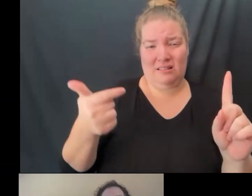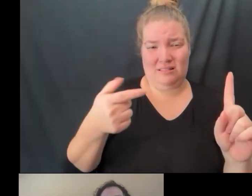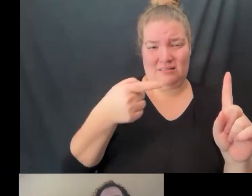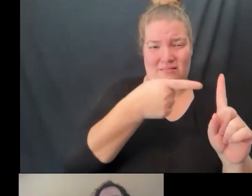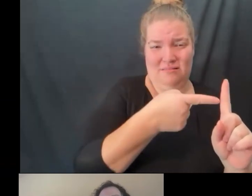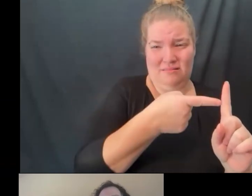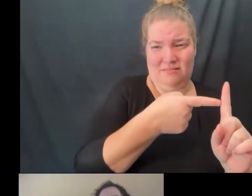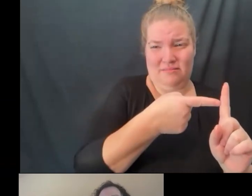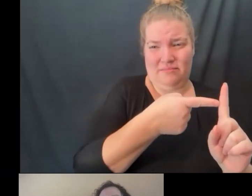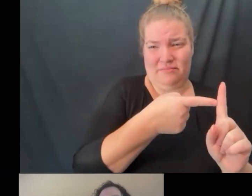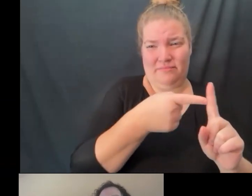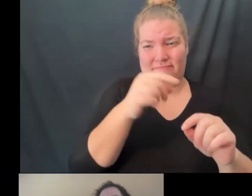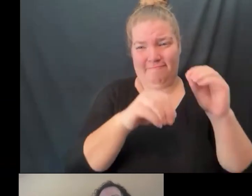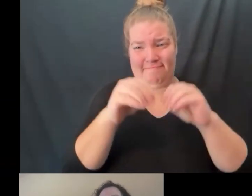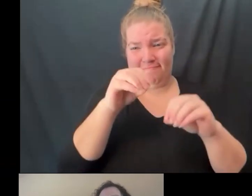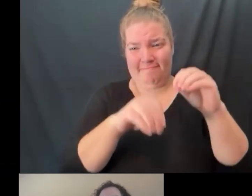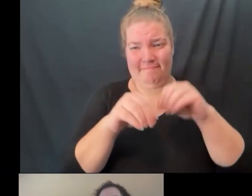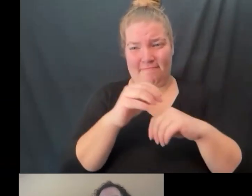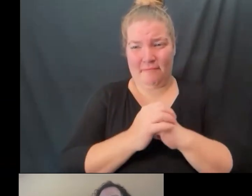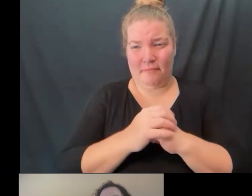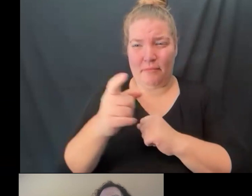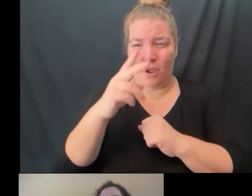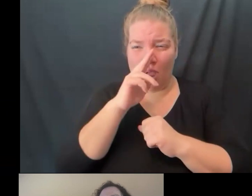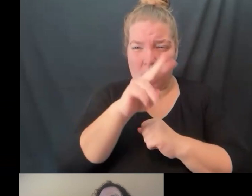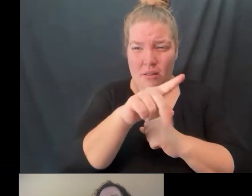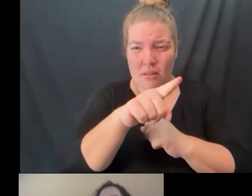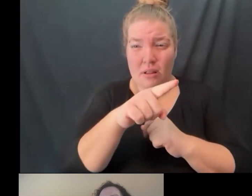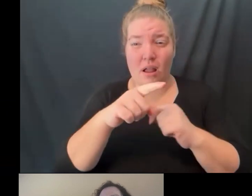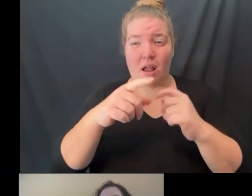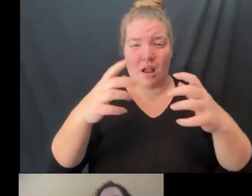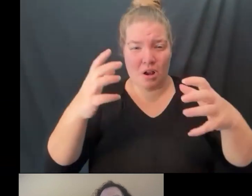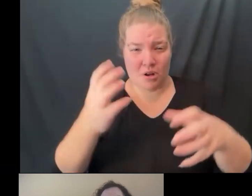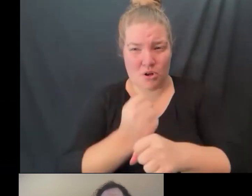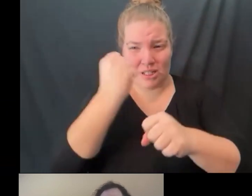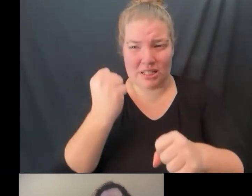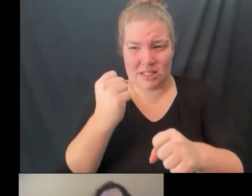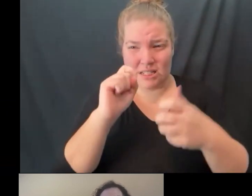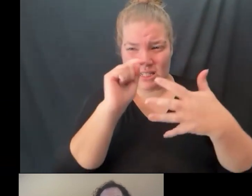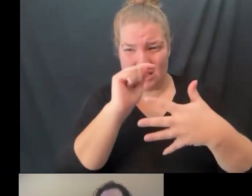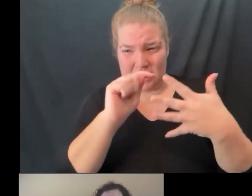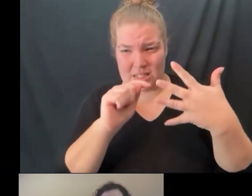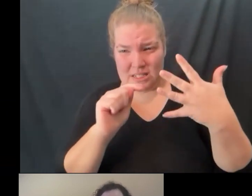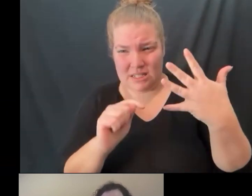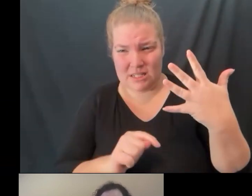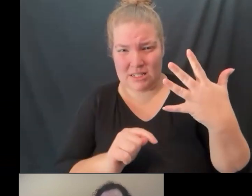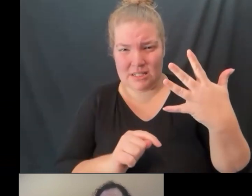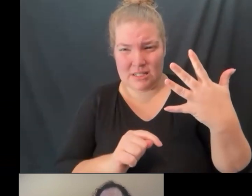And WCAG is made up of many things, but includes a bunch of things called success criteria. And I'm going to show you a list.